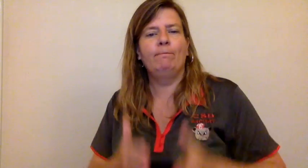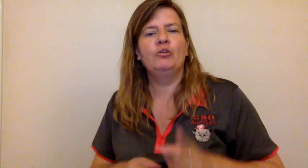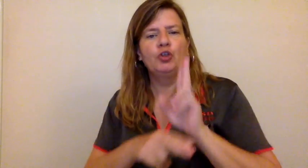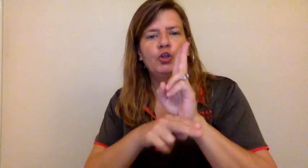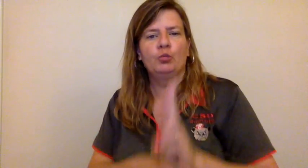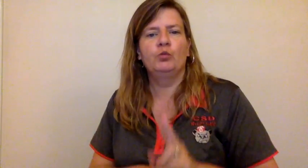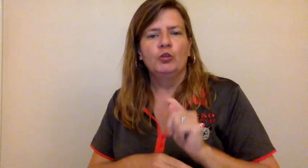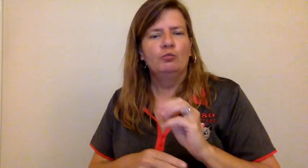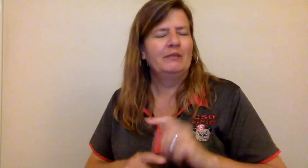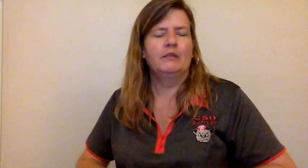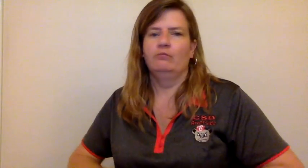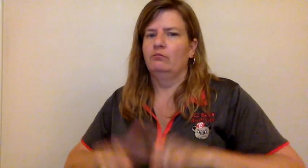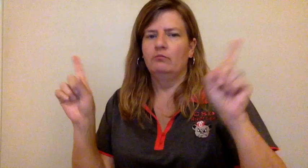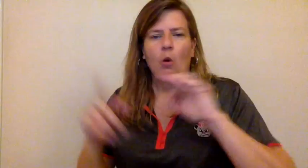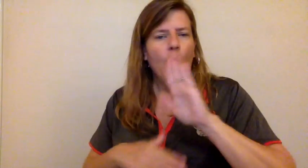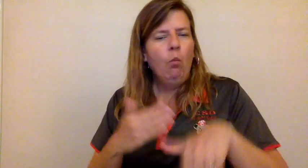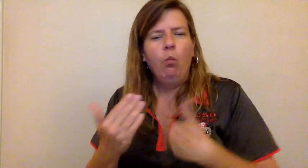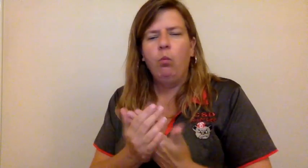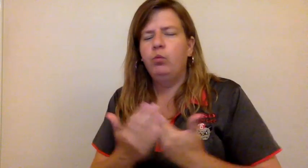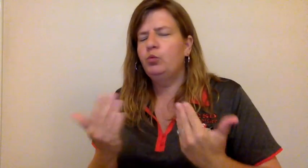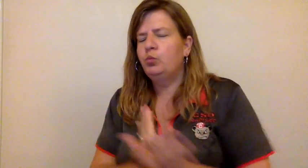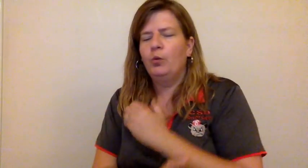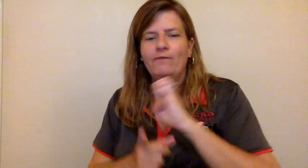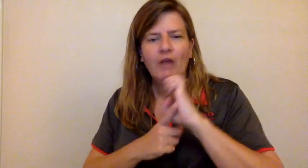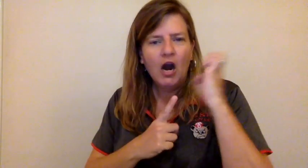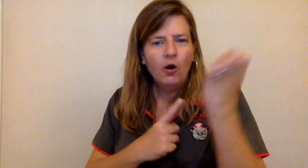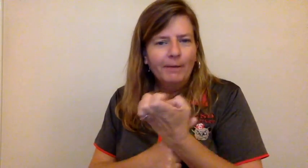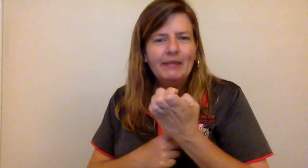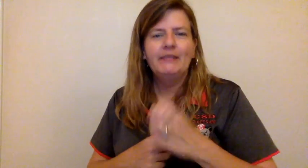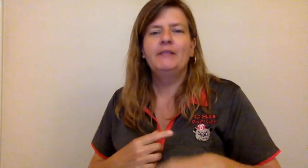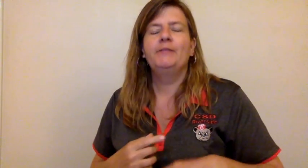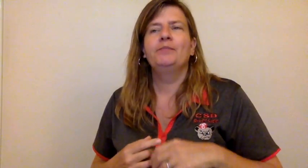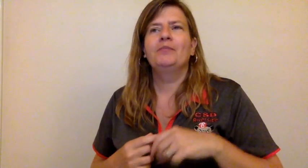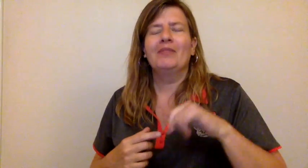is something very different than they were used to. It's a new